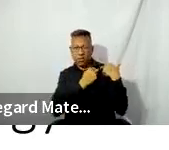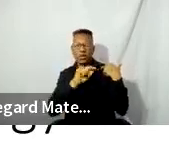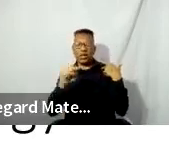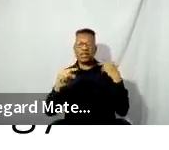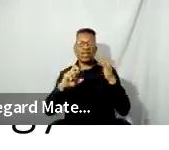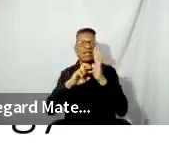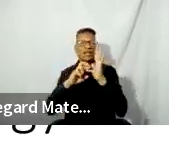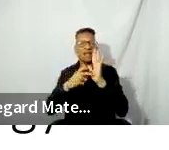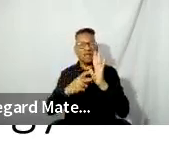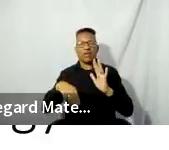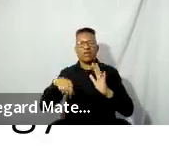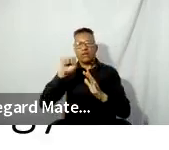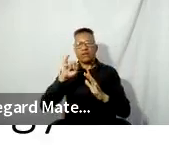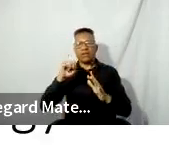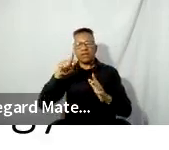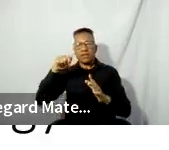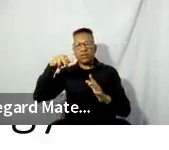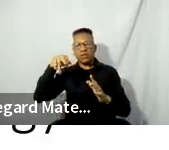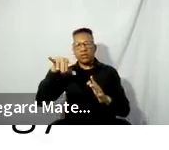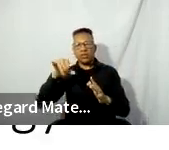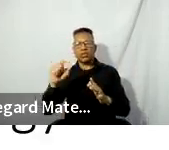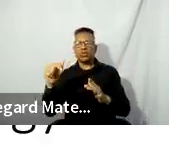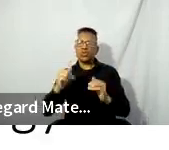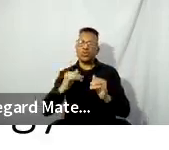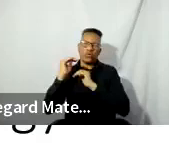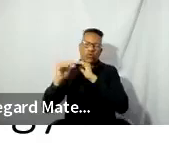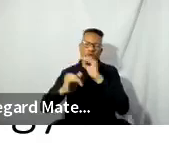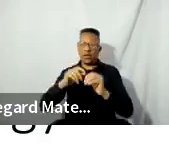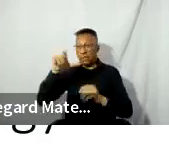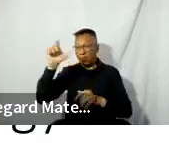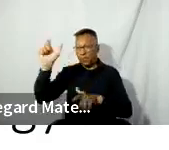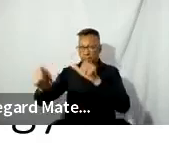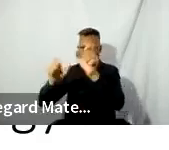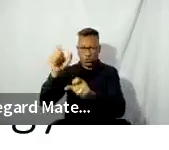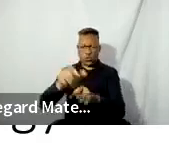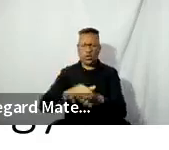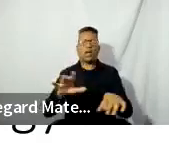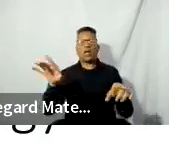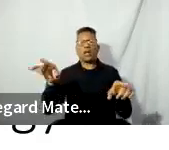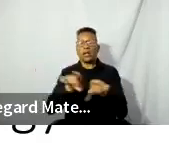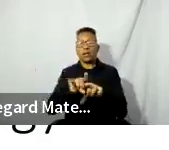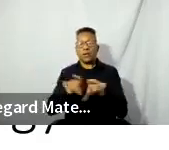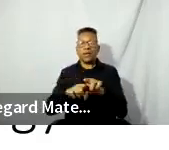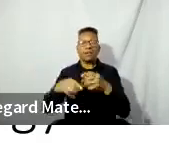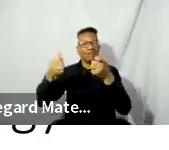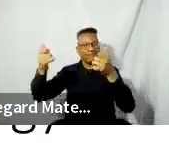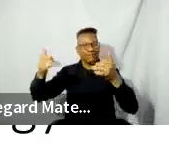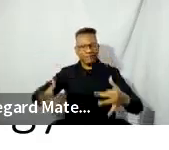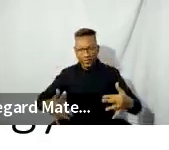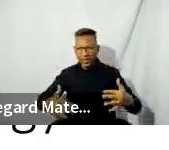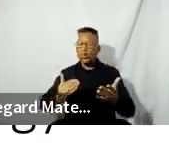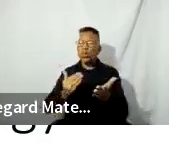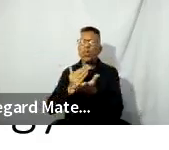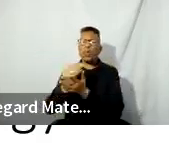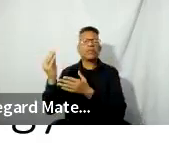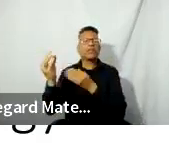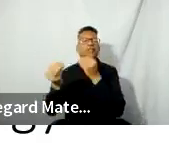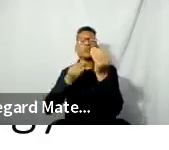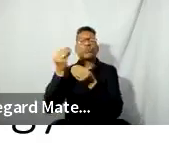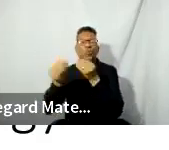signs In human development. nt. He has to nt. He has to also explain nt. He has to also explain the origin of signs